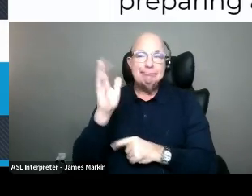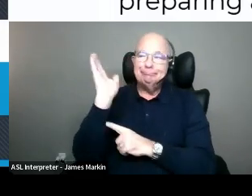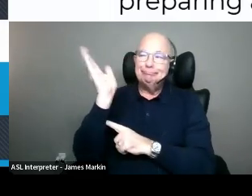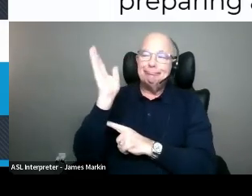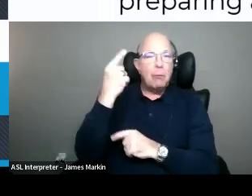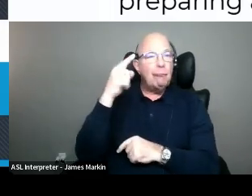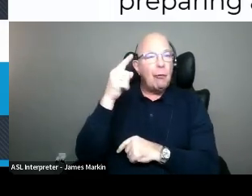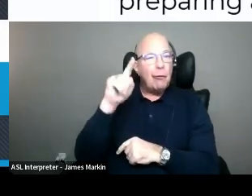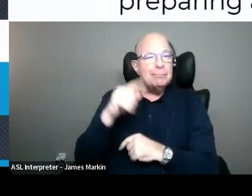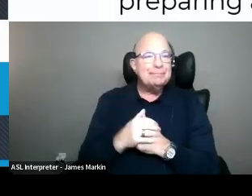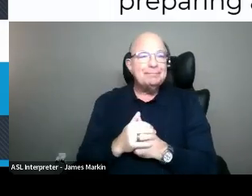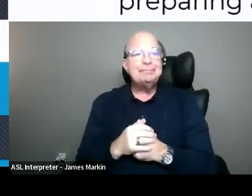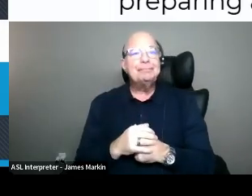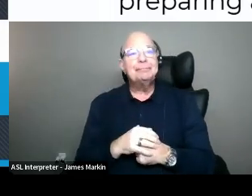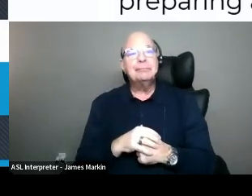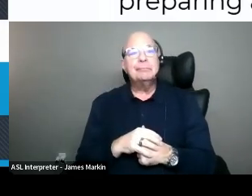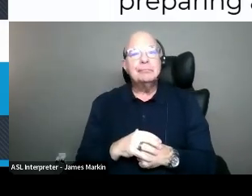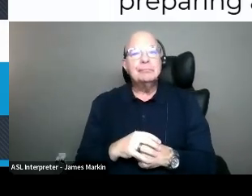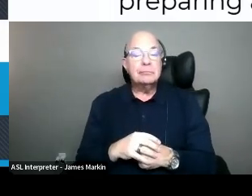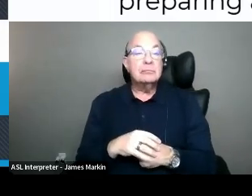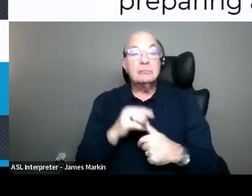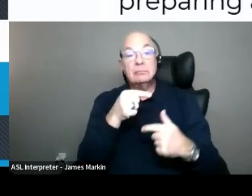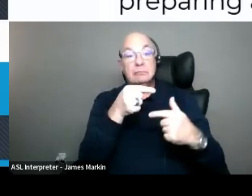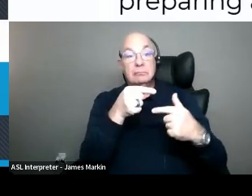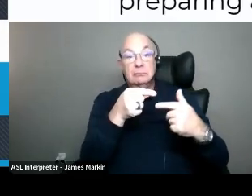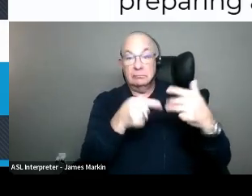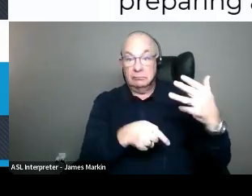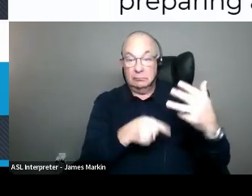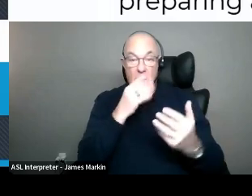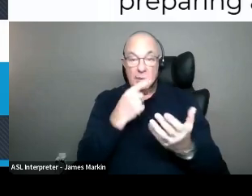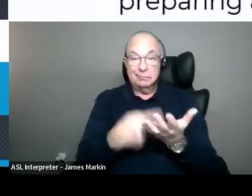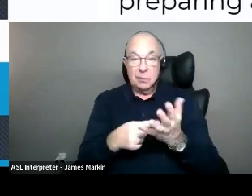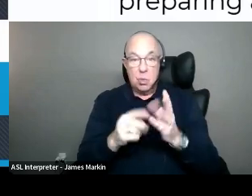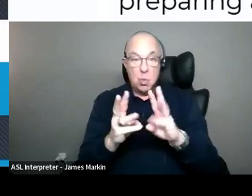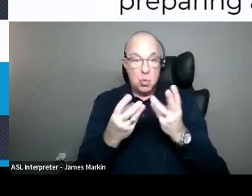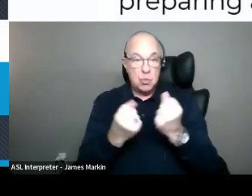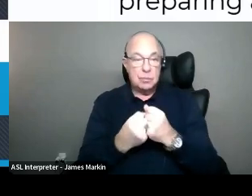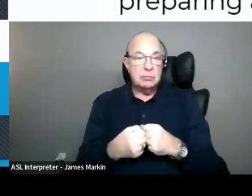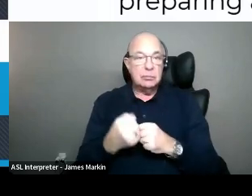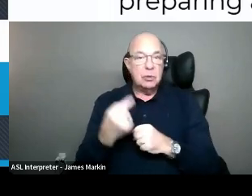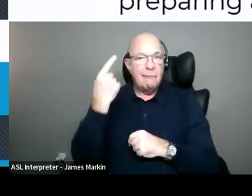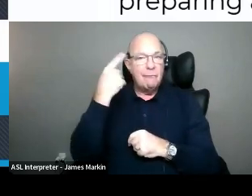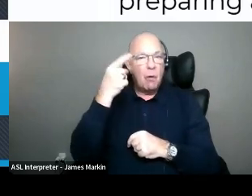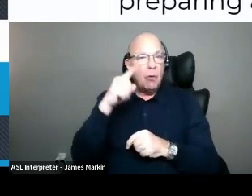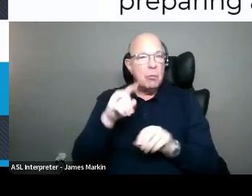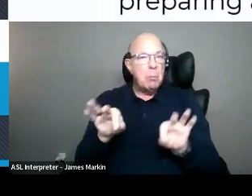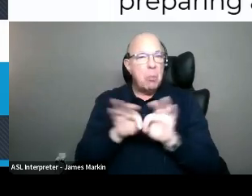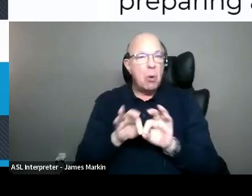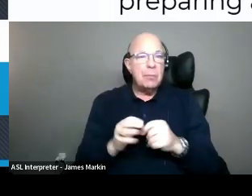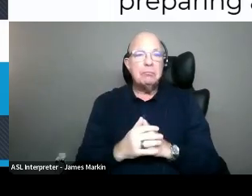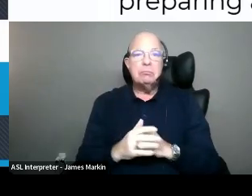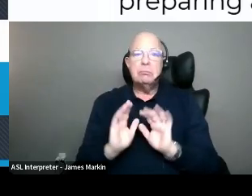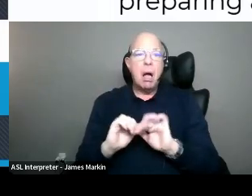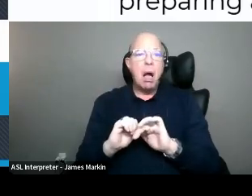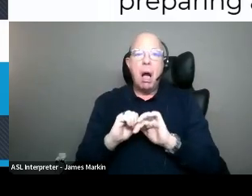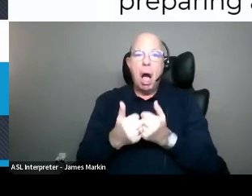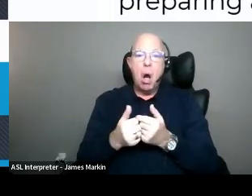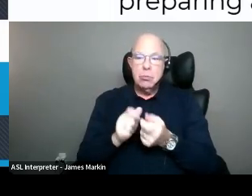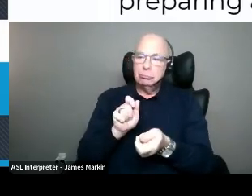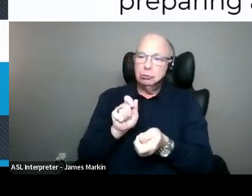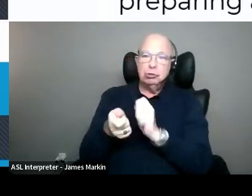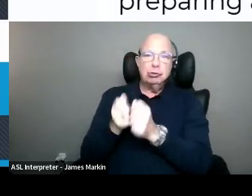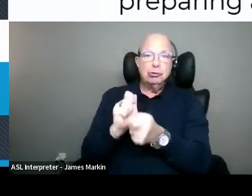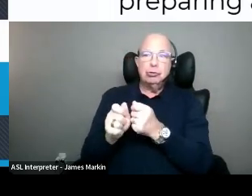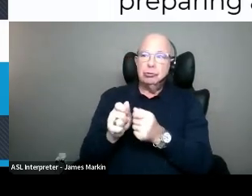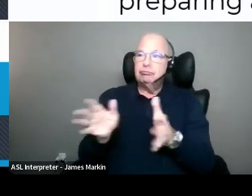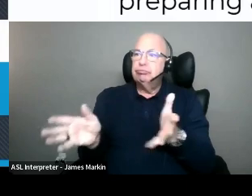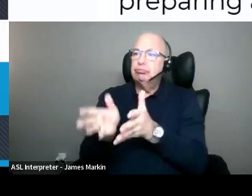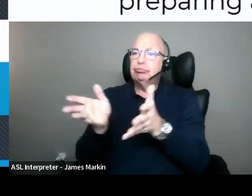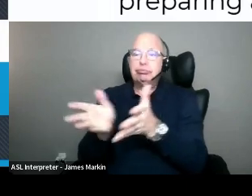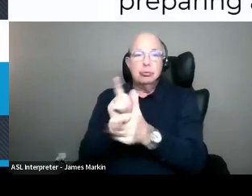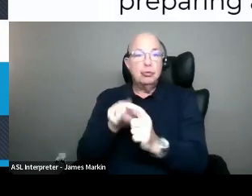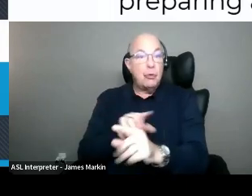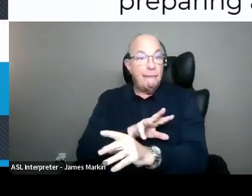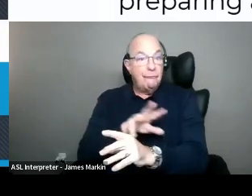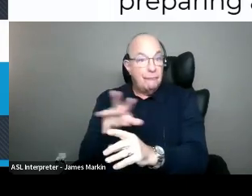Melissa Wong (she/her), SPT: We wanna… these are the things that we're gonna go through in this session, so why it's important, how you can help shape the city budget by participating in deputations.